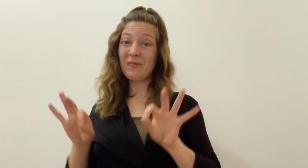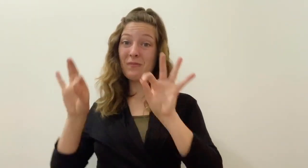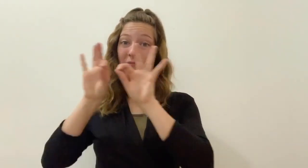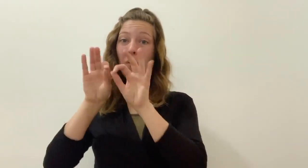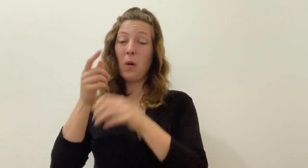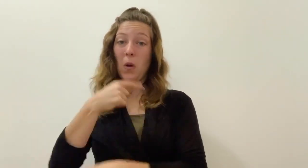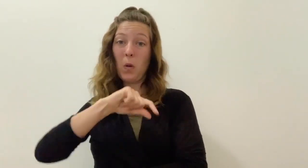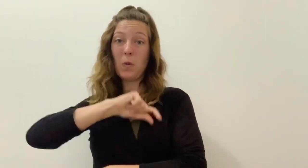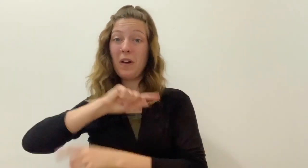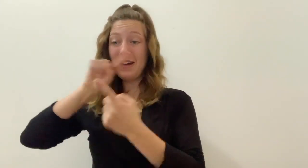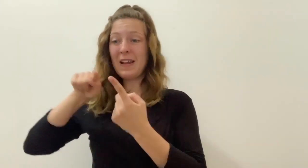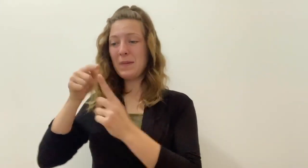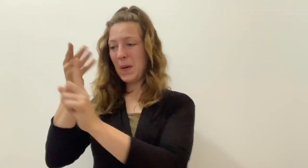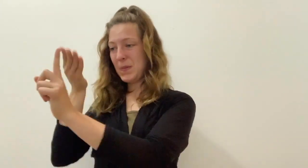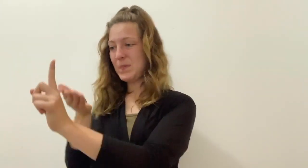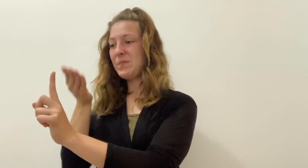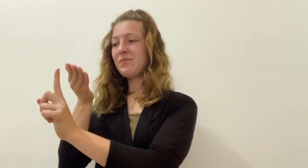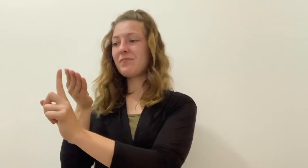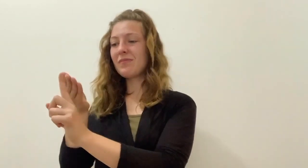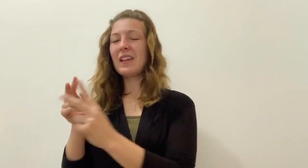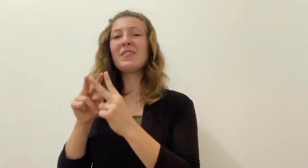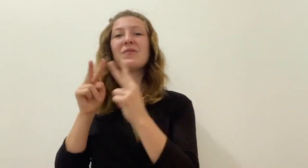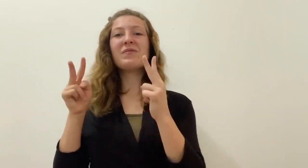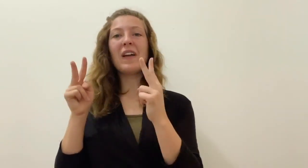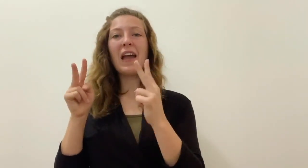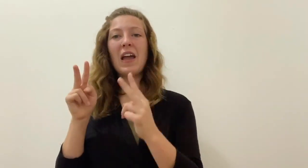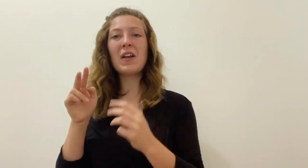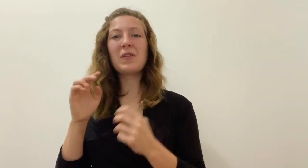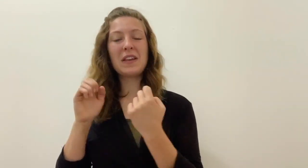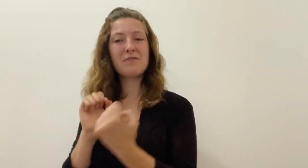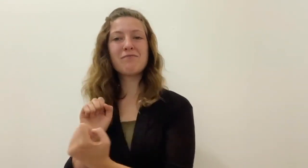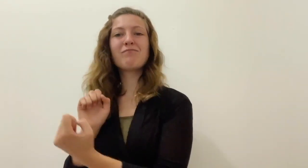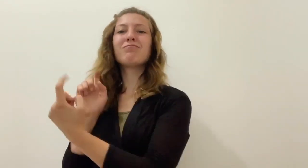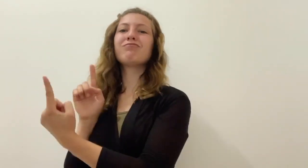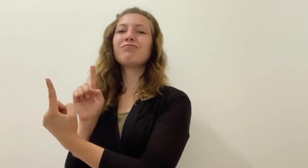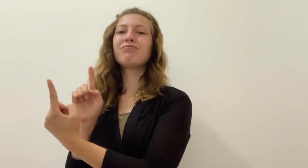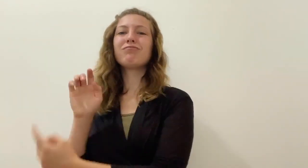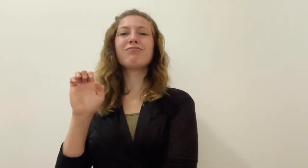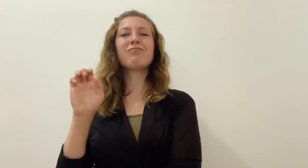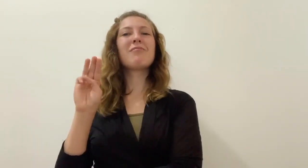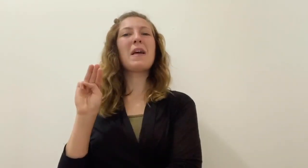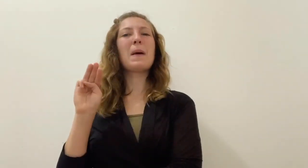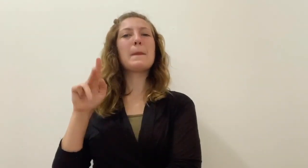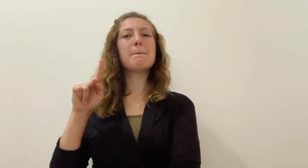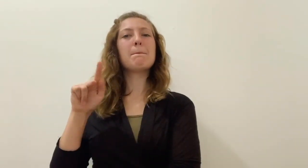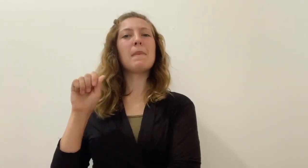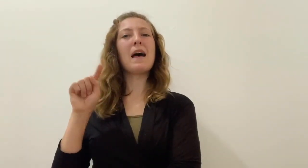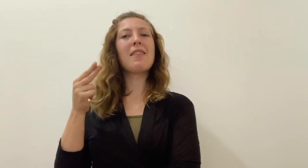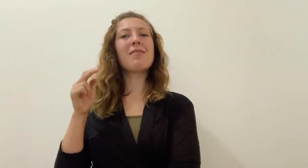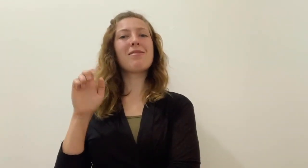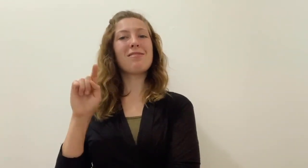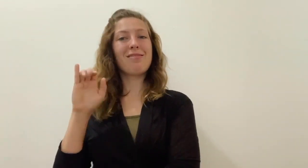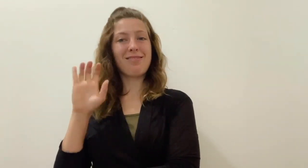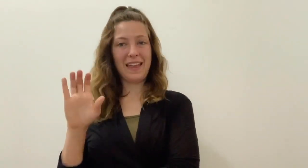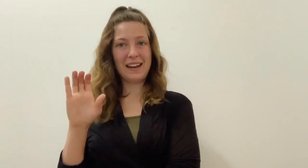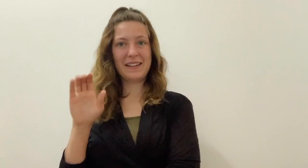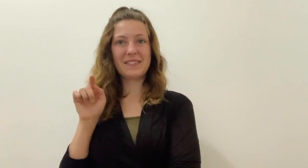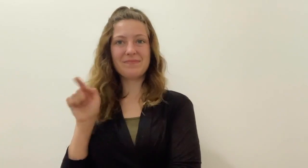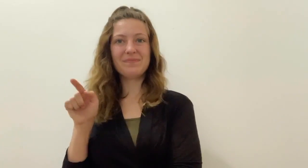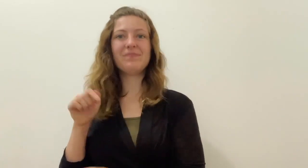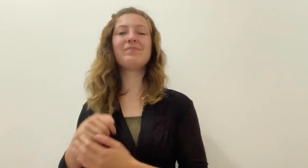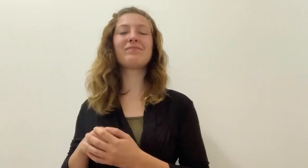She is very empathetic which is a very important quality to have.